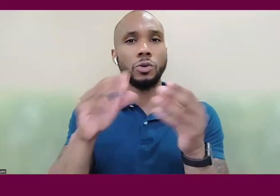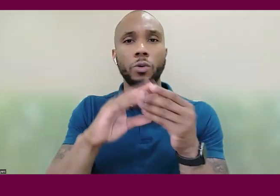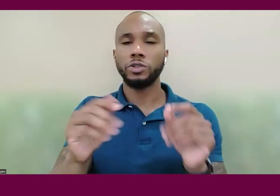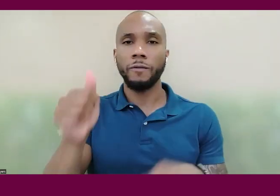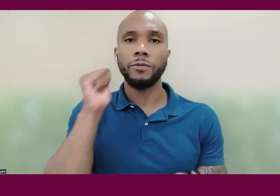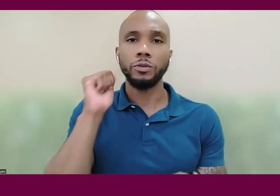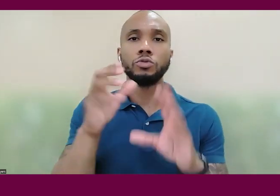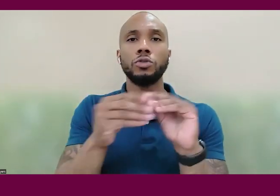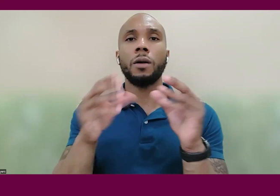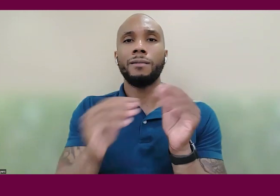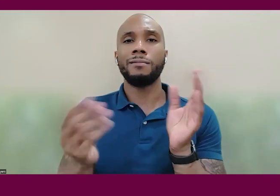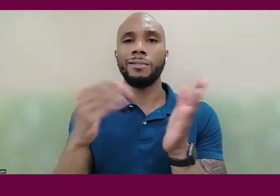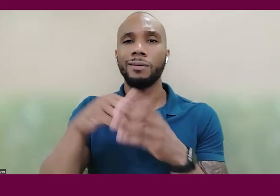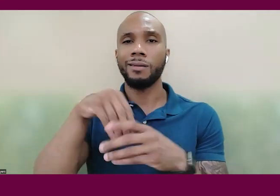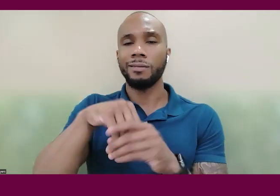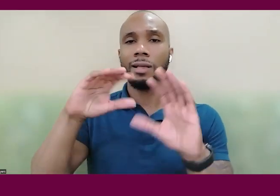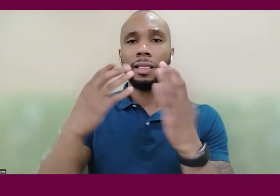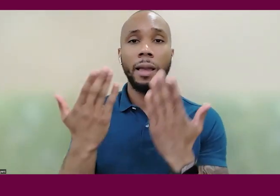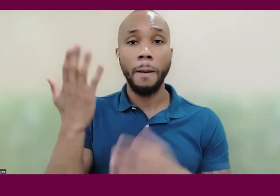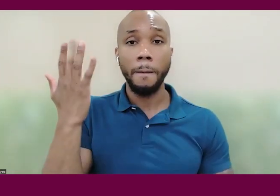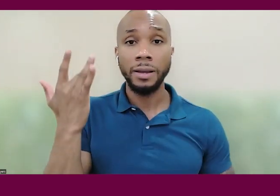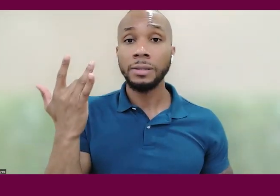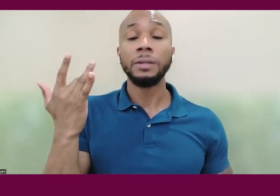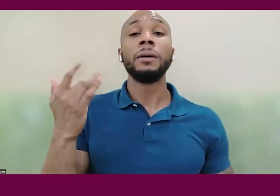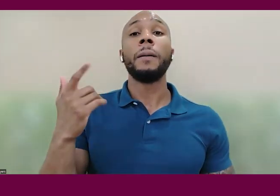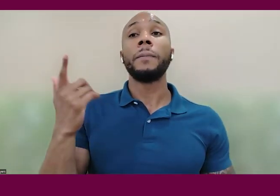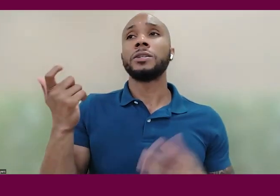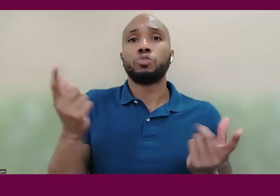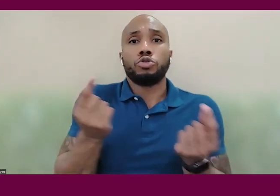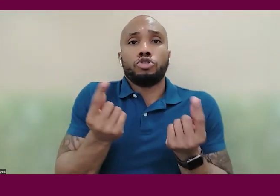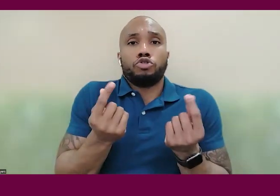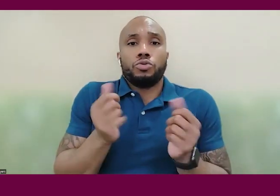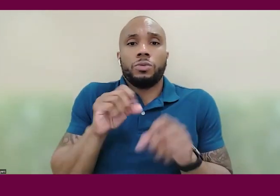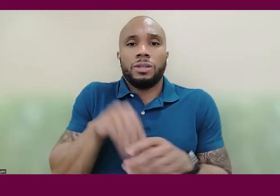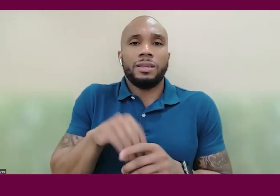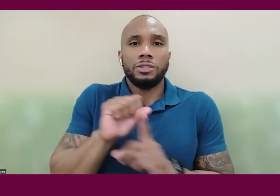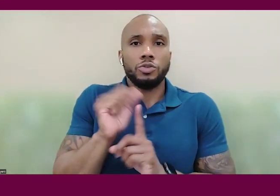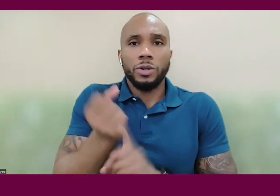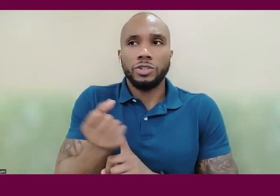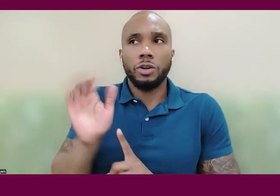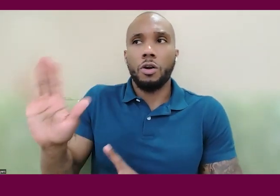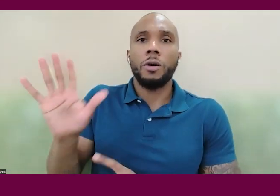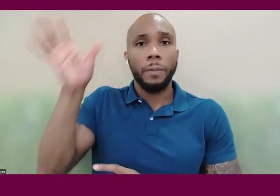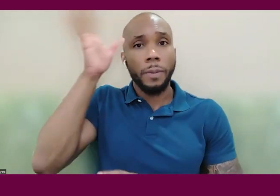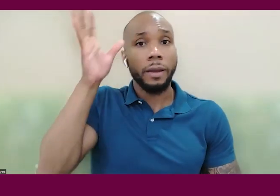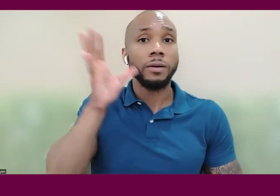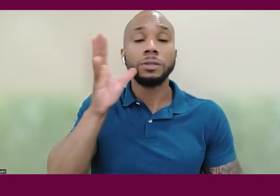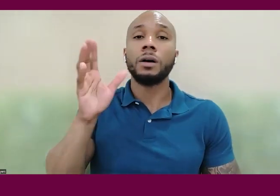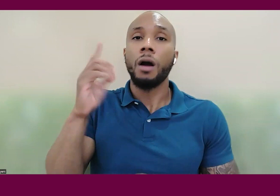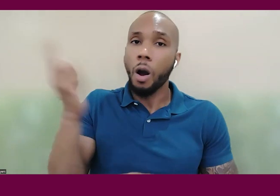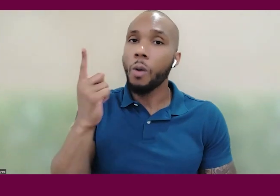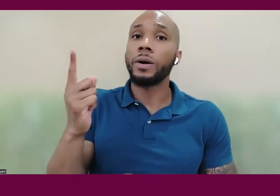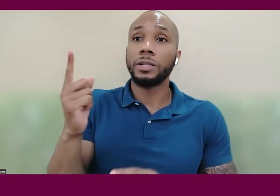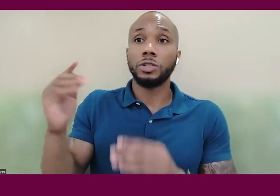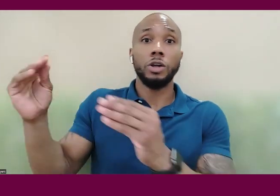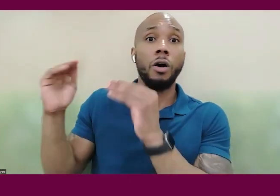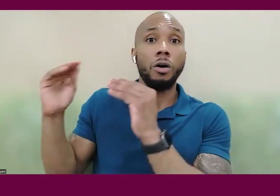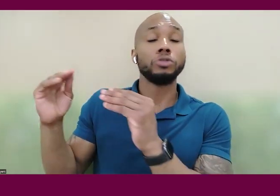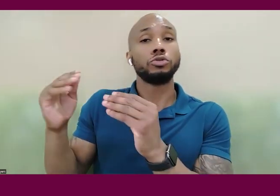about it again in this class because what is she supposed to do. Her parents always taught her to trust the police.